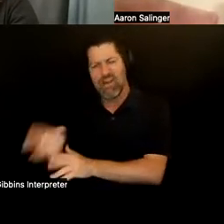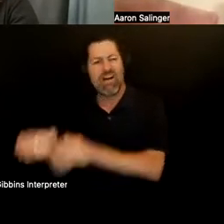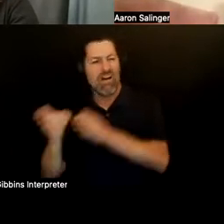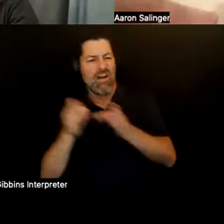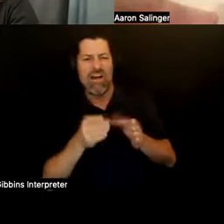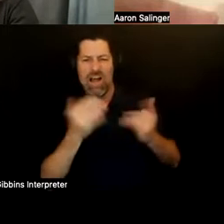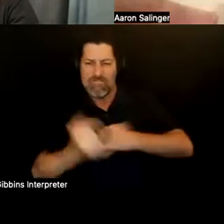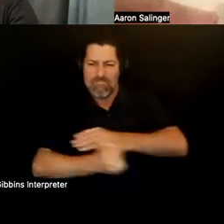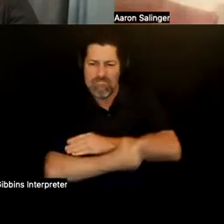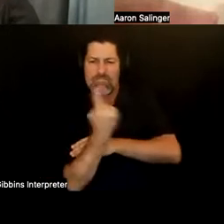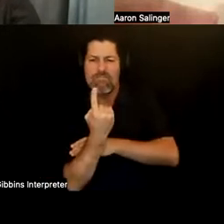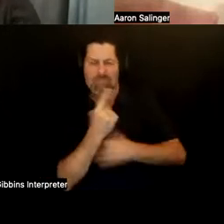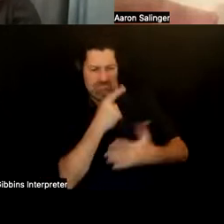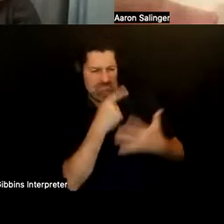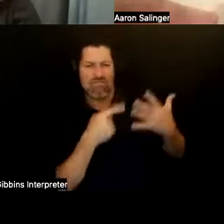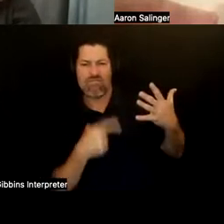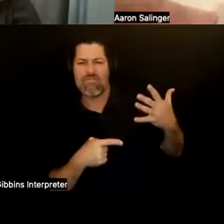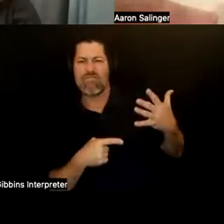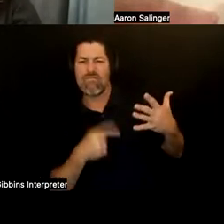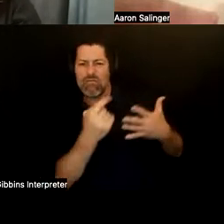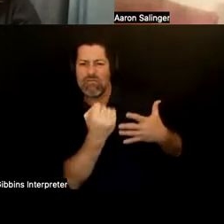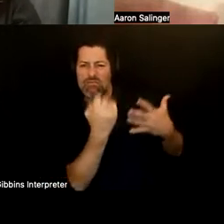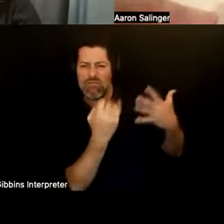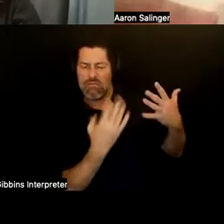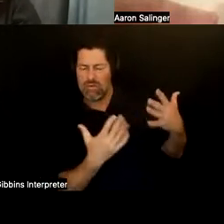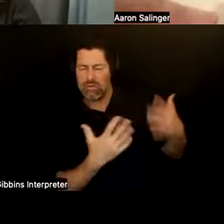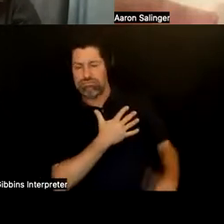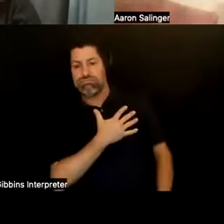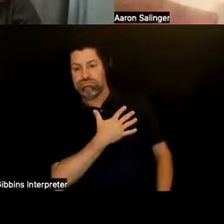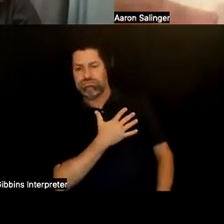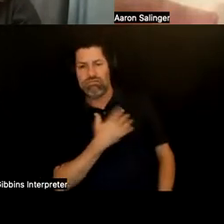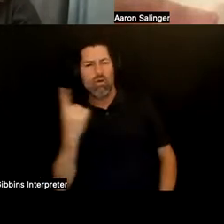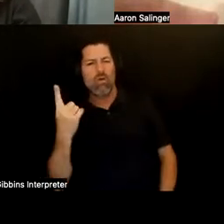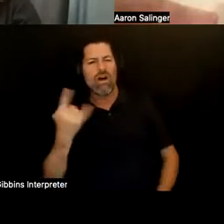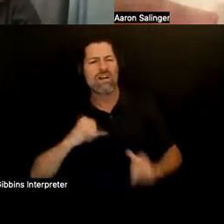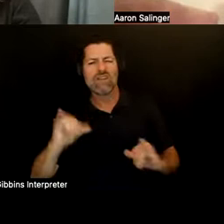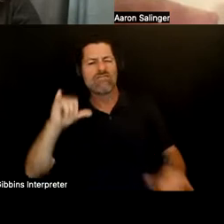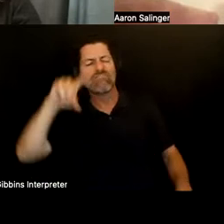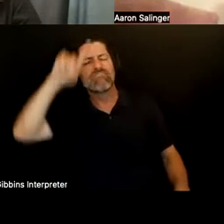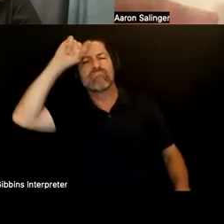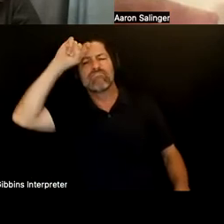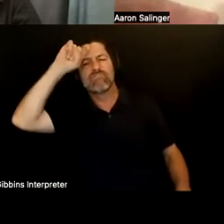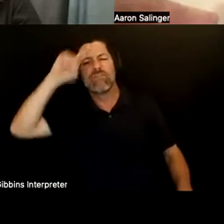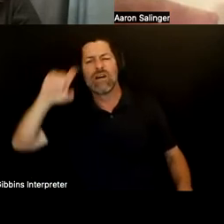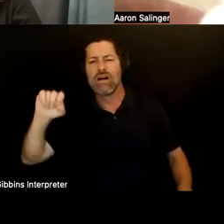19:52:01 They just hit me. But then the one I just didn't understand and I wanted to know if you could explain it. 19:52:06 You said the subjugation of science